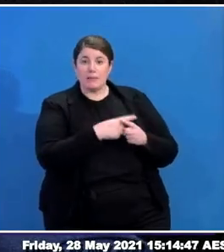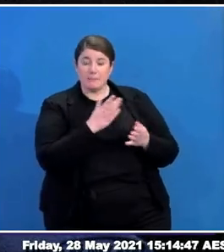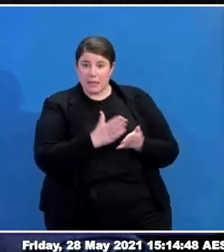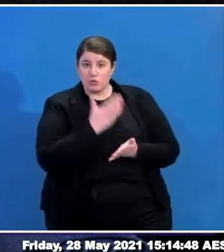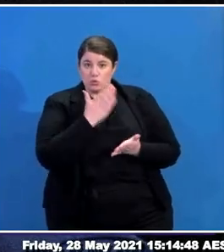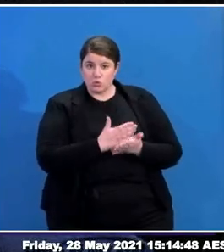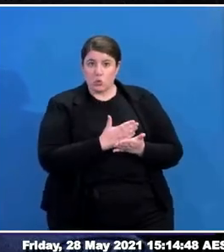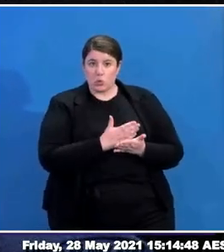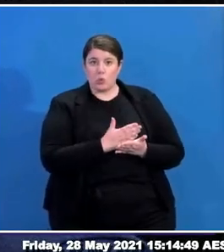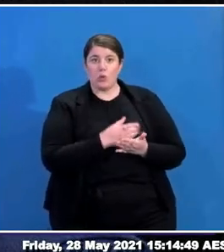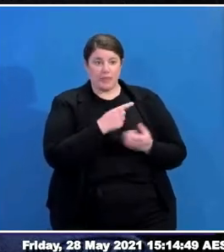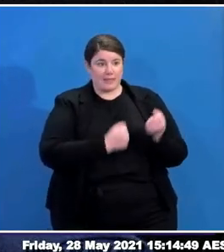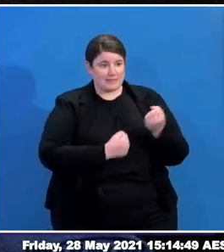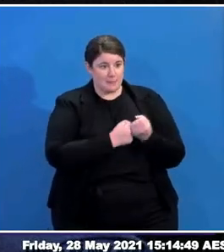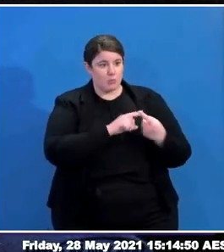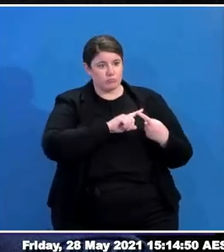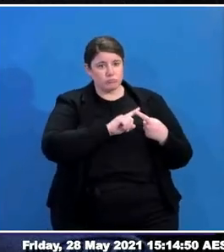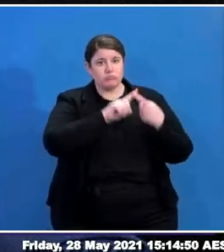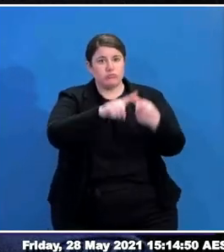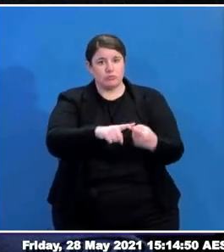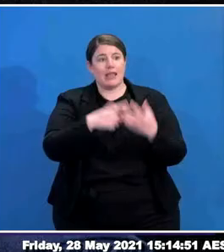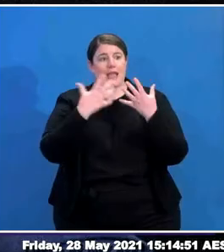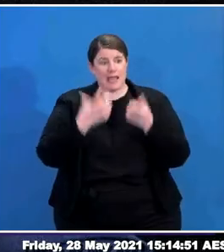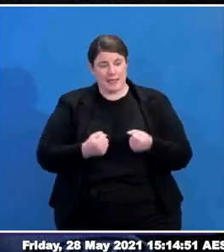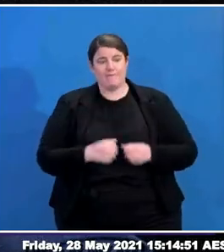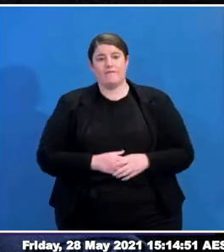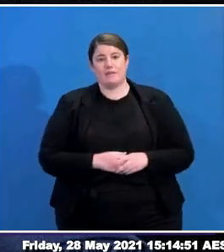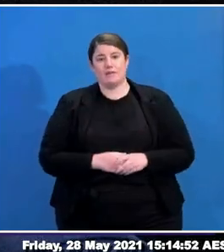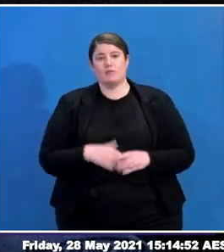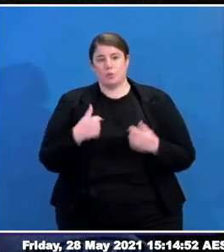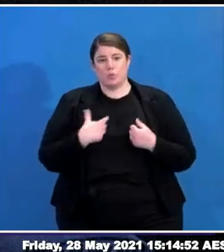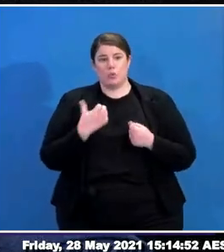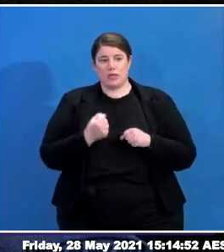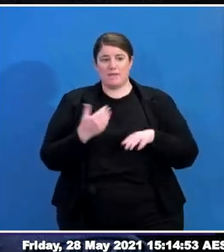there is continuity of support. So we have established operational relationships with